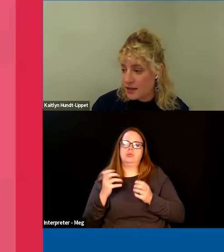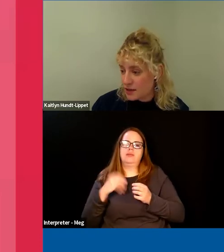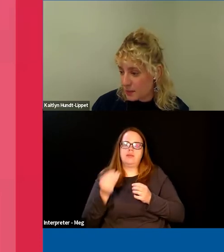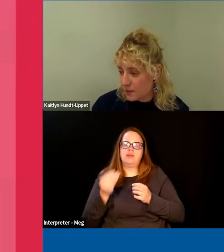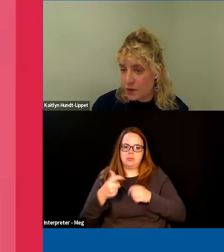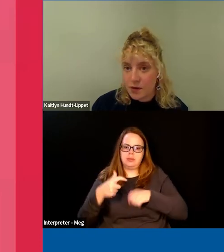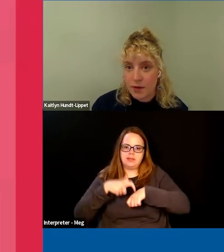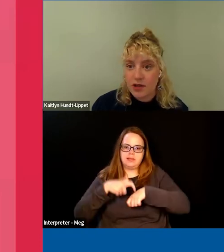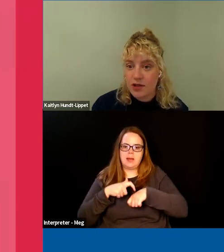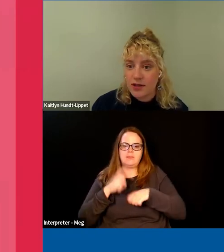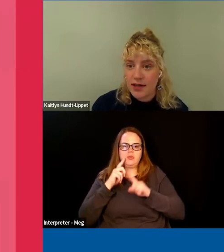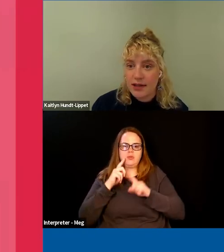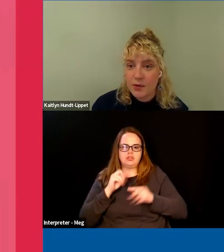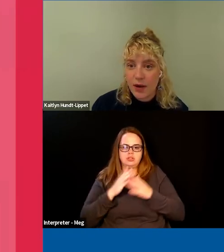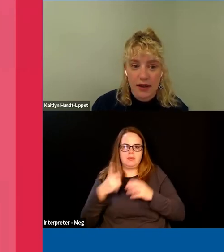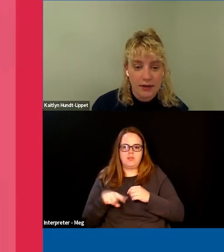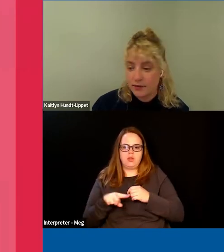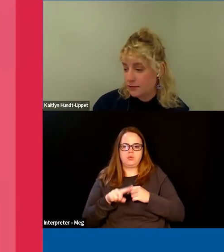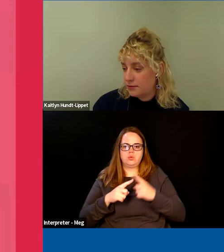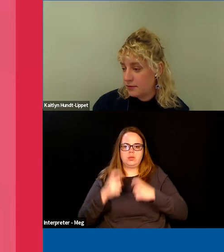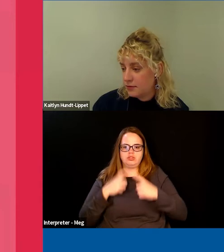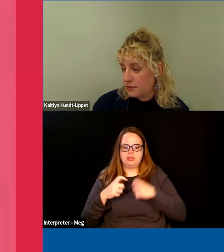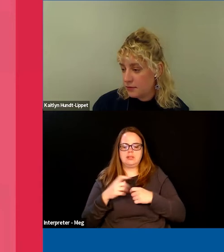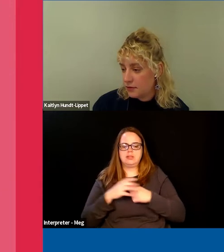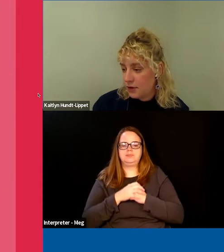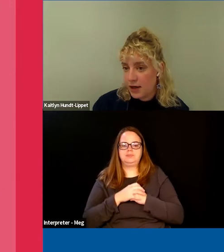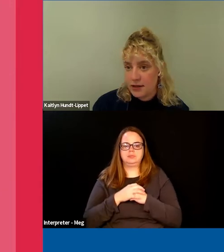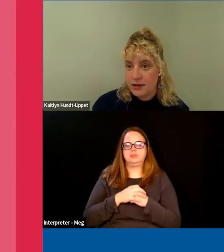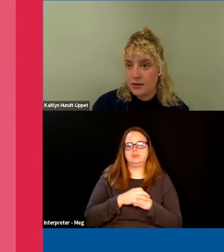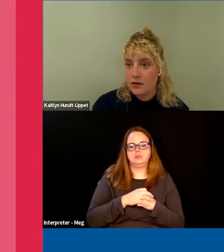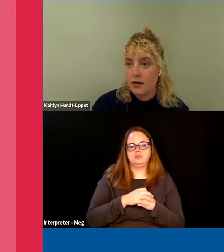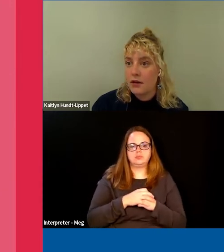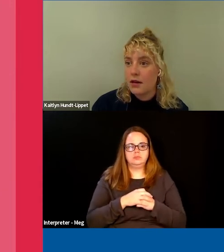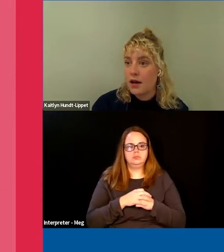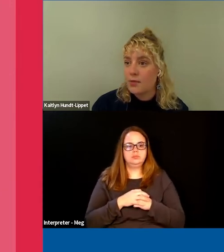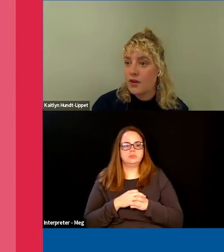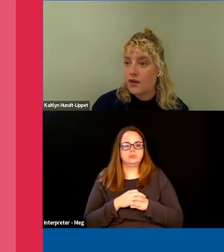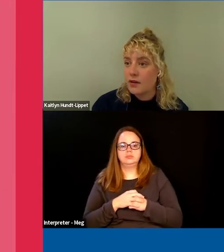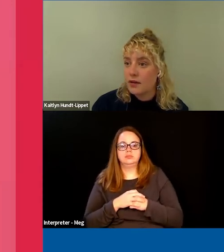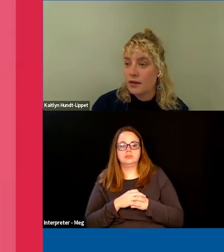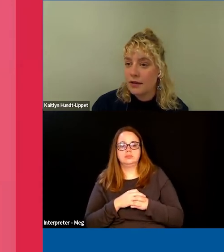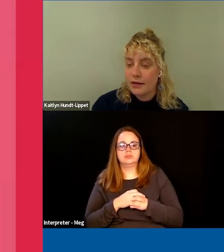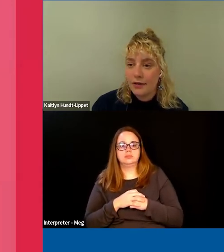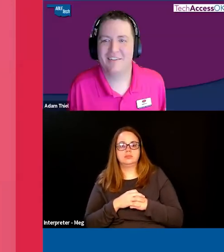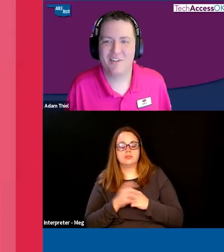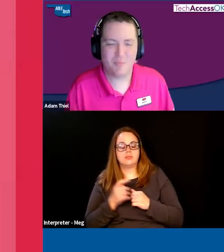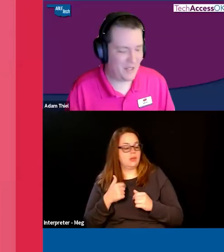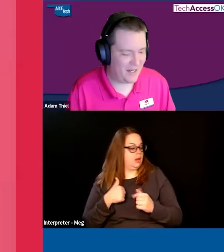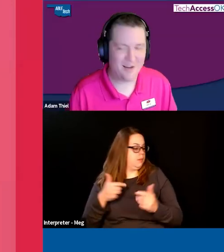to answer some of those questions as well. Great. Hi Kaitlyn, I'm gonna go ahead and jump in here